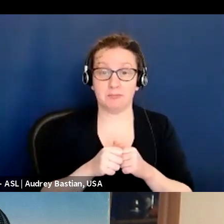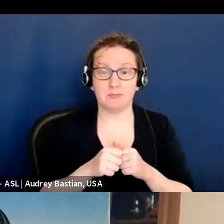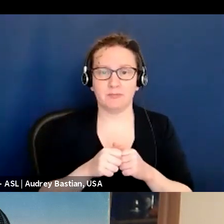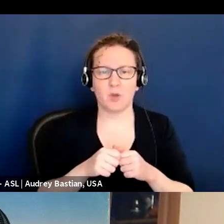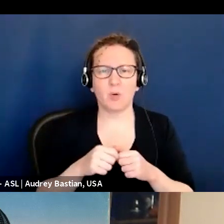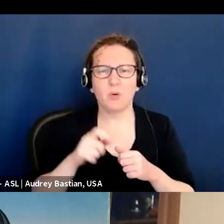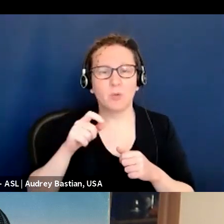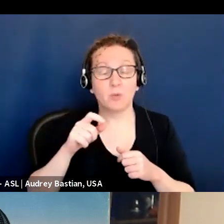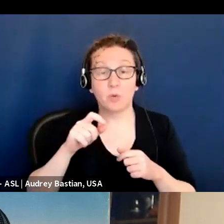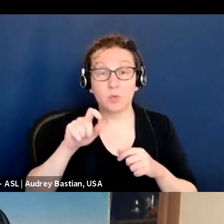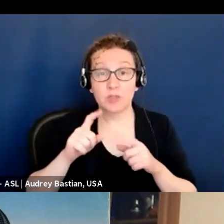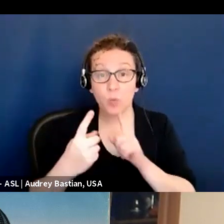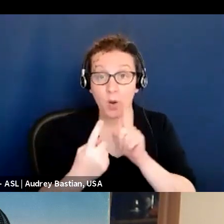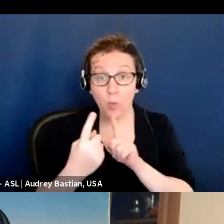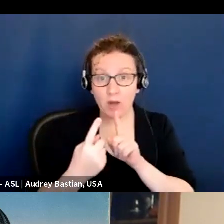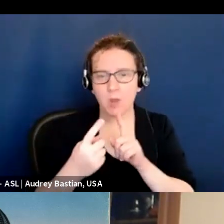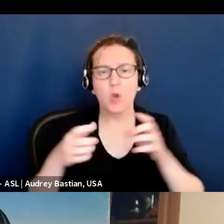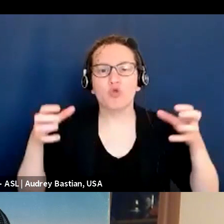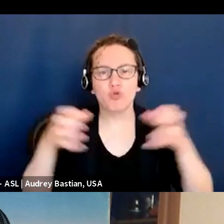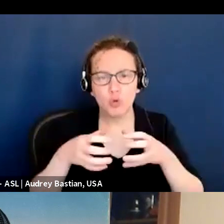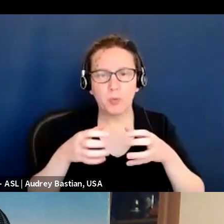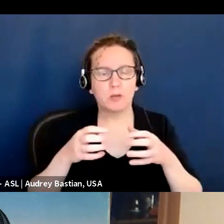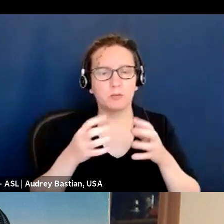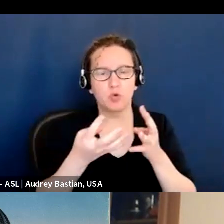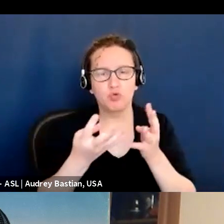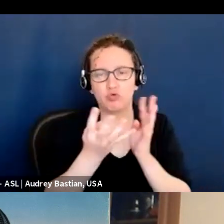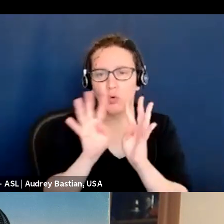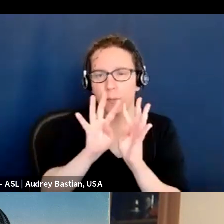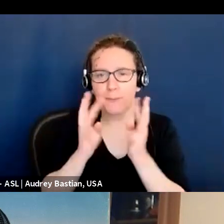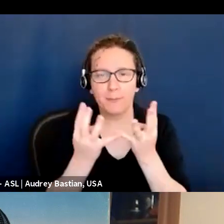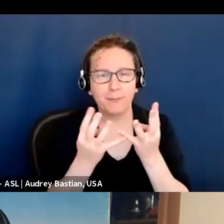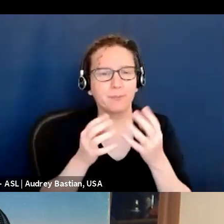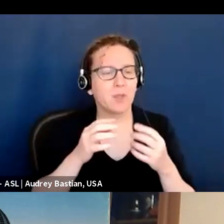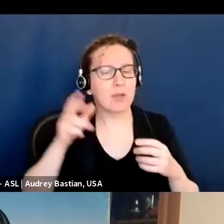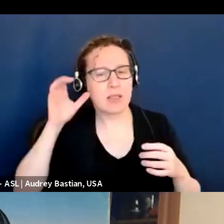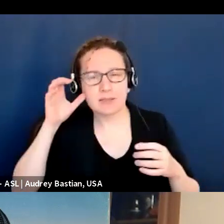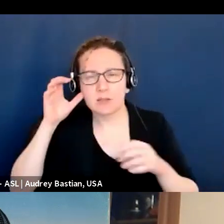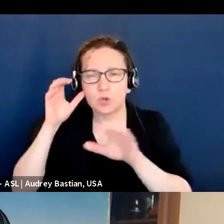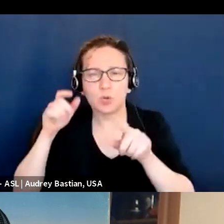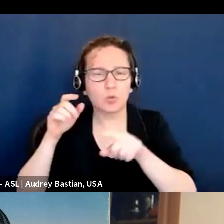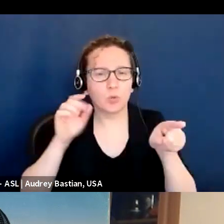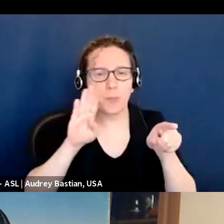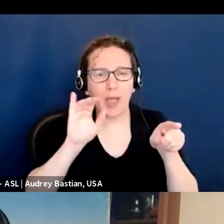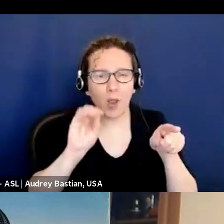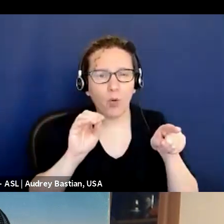interview where we had to listen to everybody's bios. And then they didn't tell us this, but after